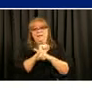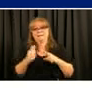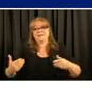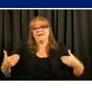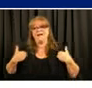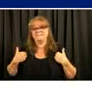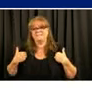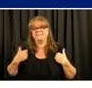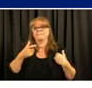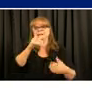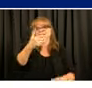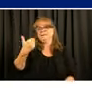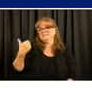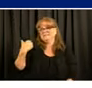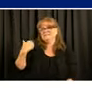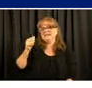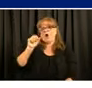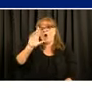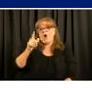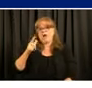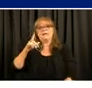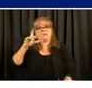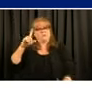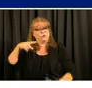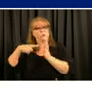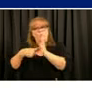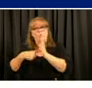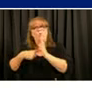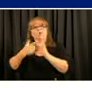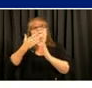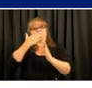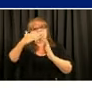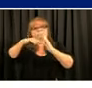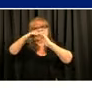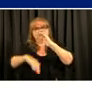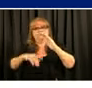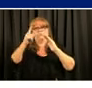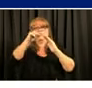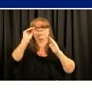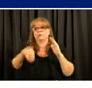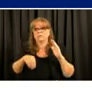it was less than one meaning that we believe the pandemic or epidemic here in the state was